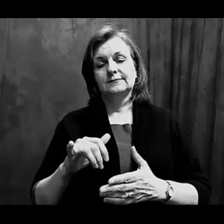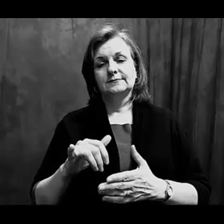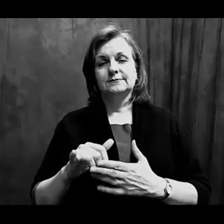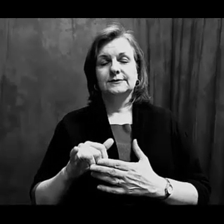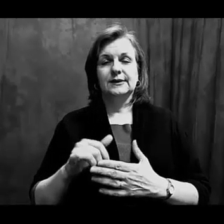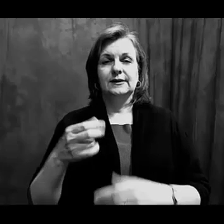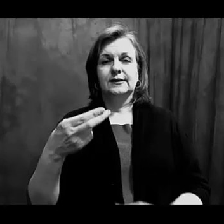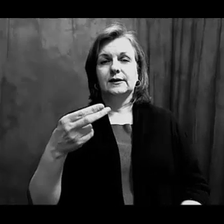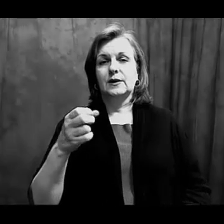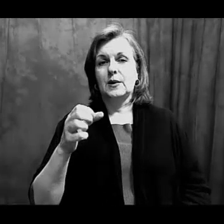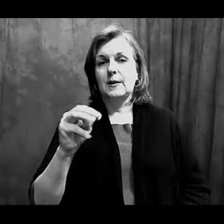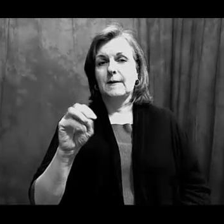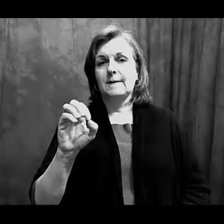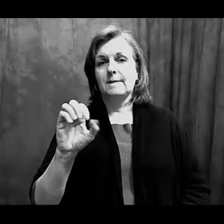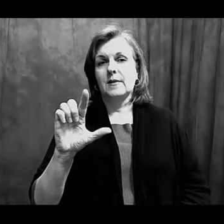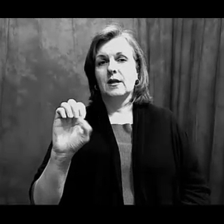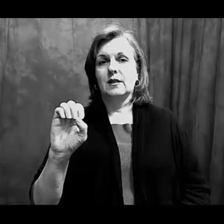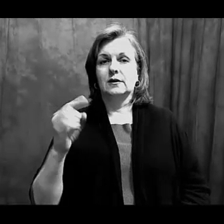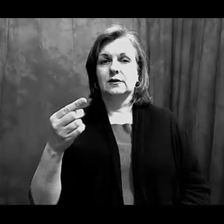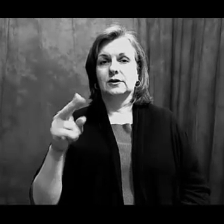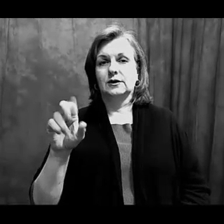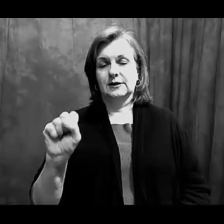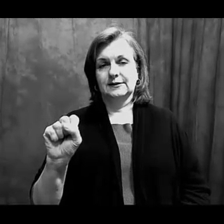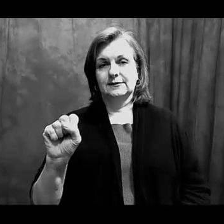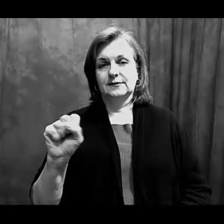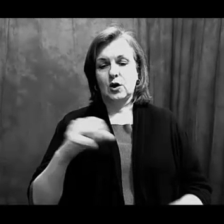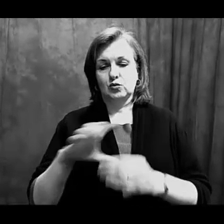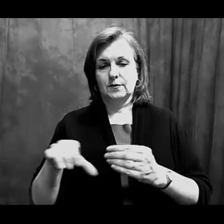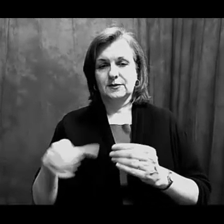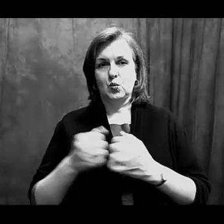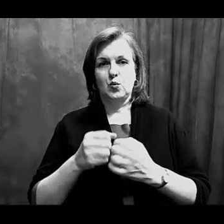that these homologous chromosomes in these pairs